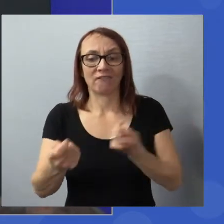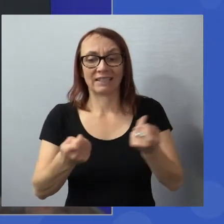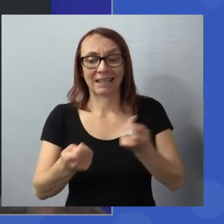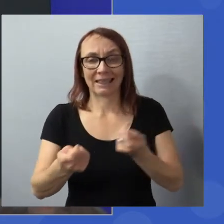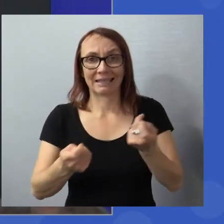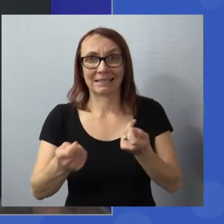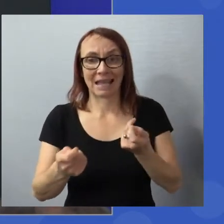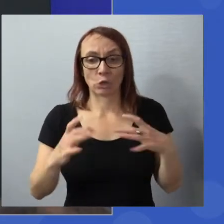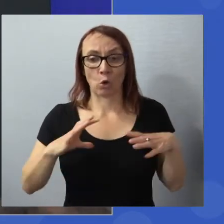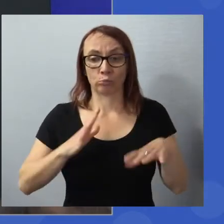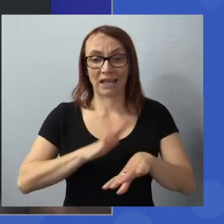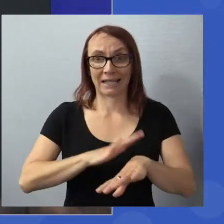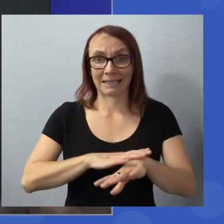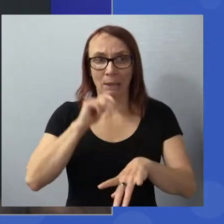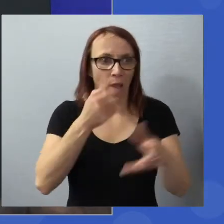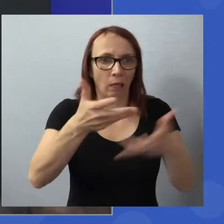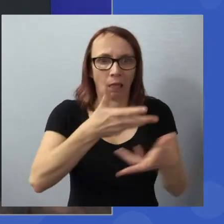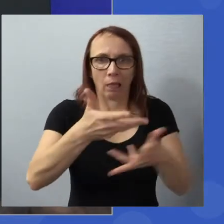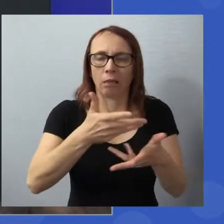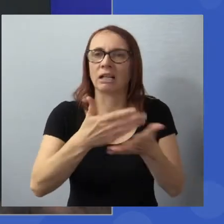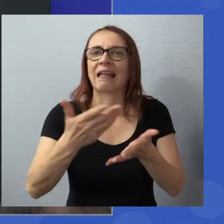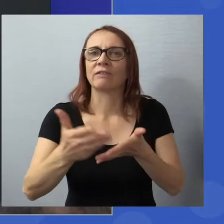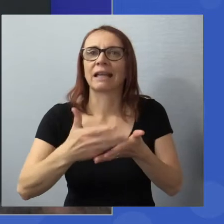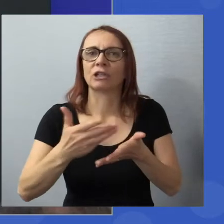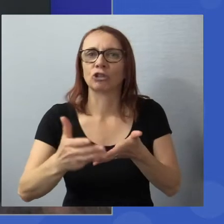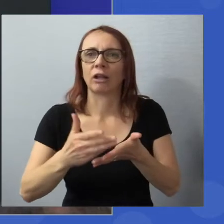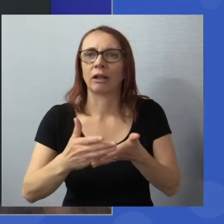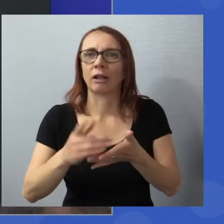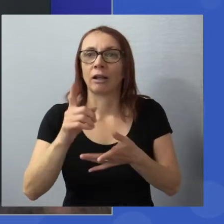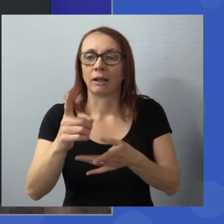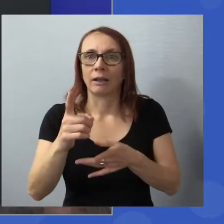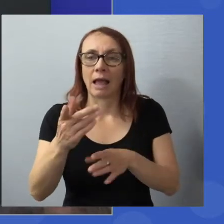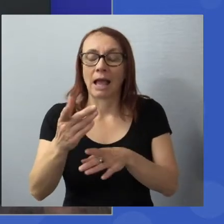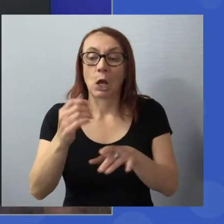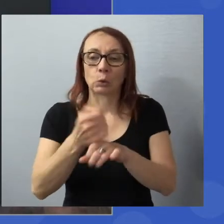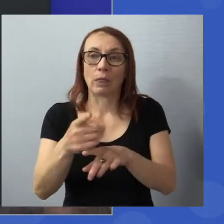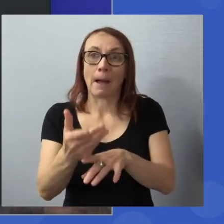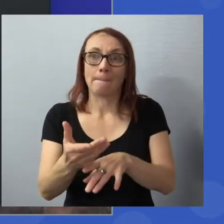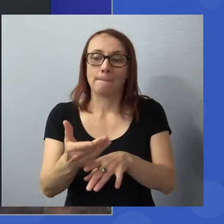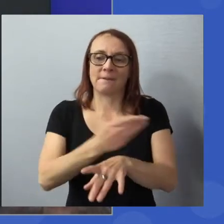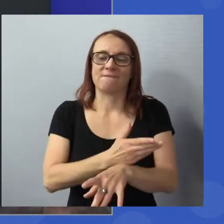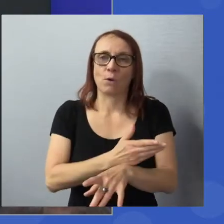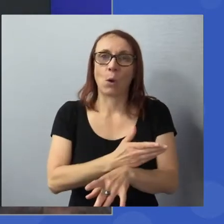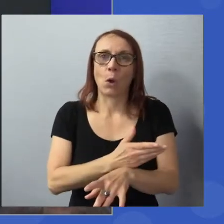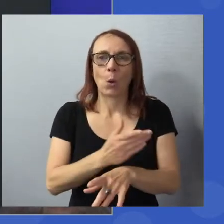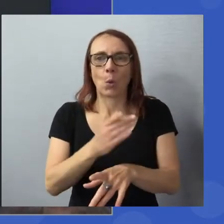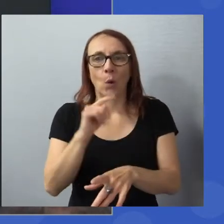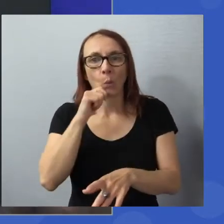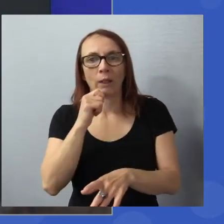you some clarifications and we're doing that in advance of the session that's coming later where Chris and Alan will be back to look at everything that